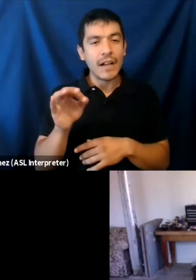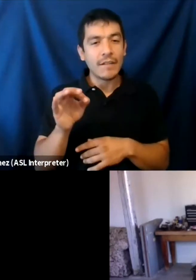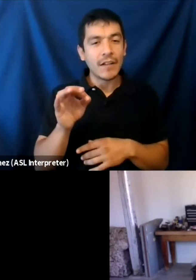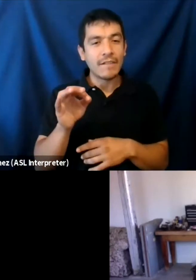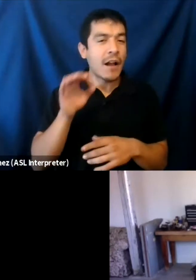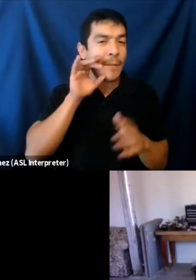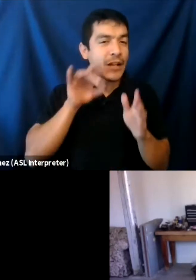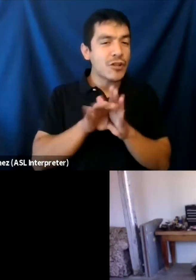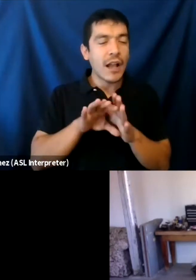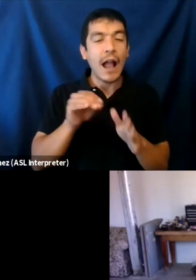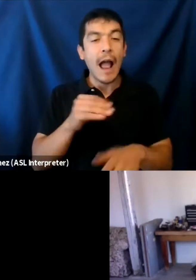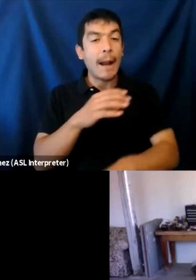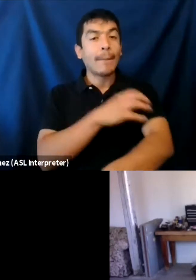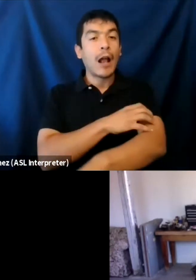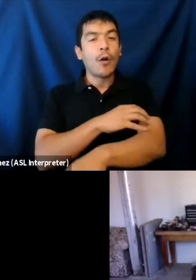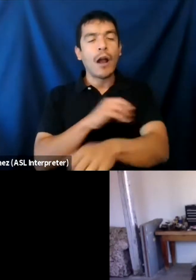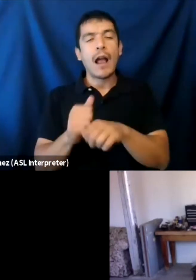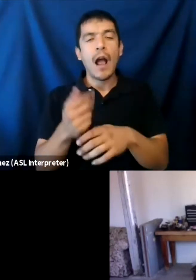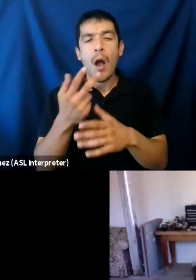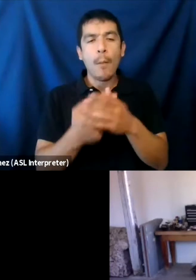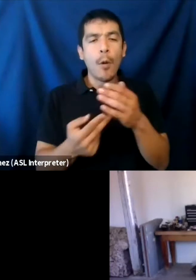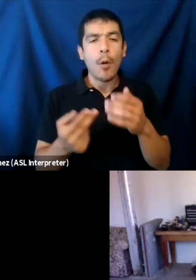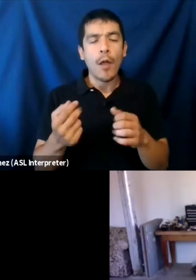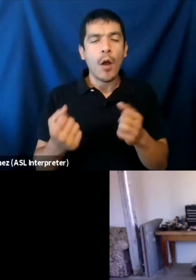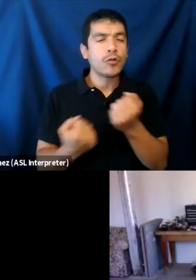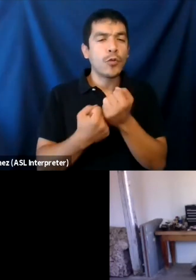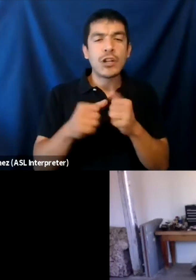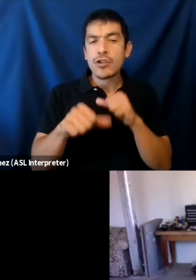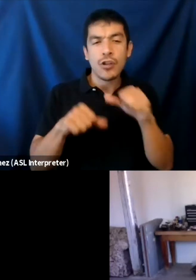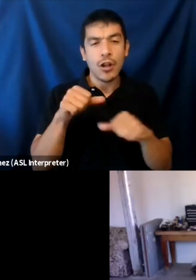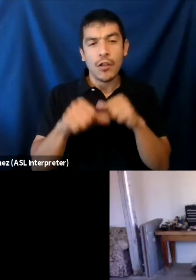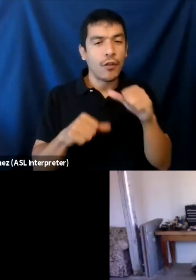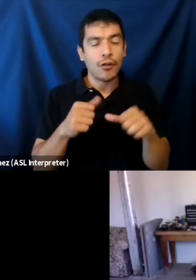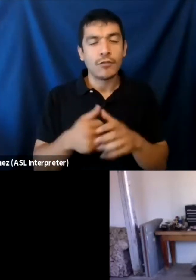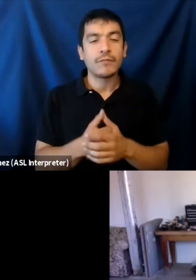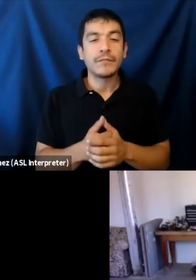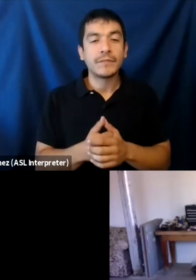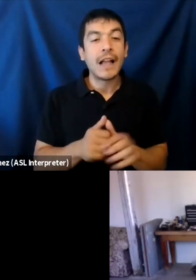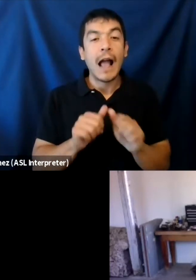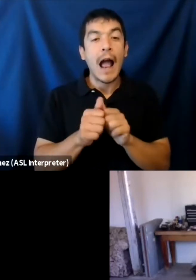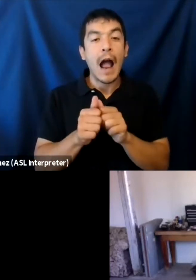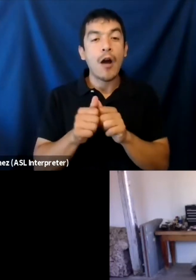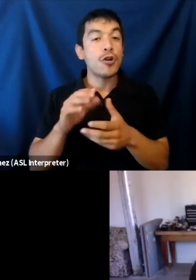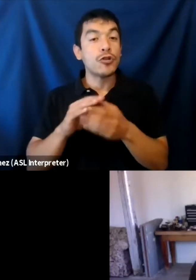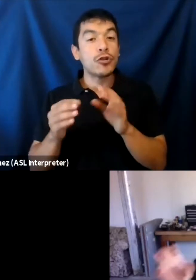and how the two uphold each other out, how narratives of power gets pulled through images